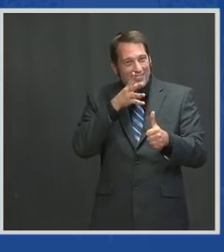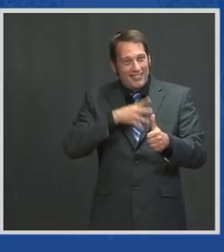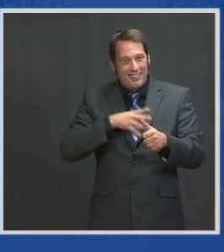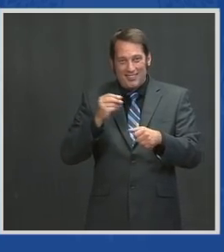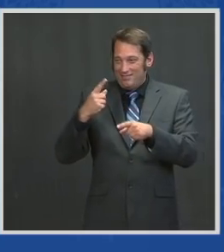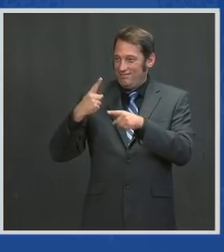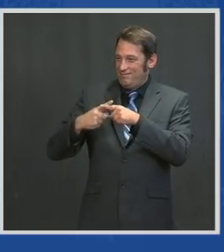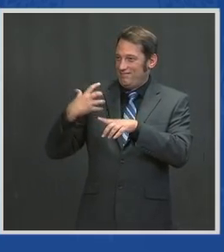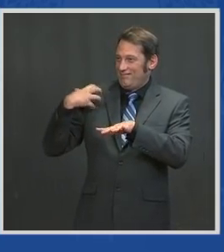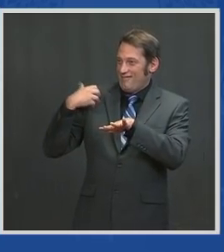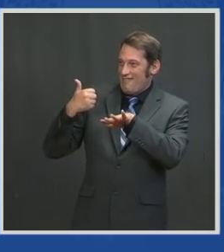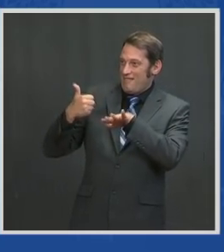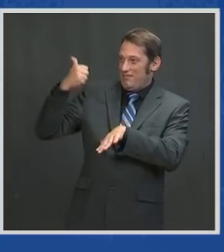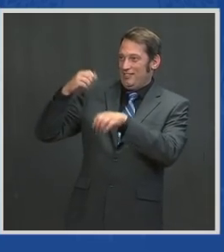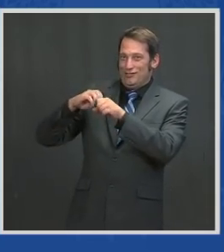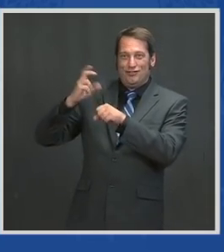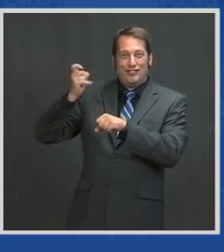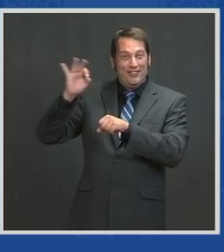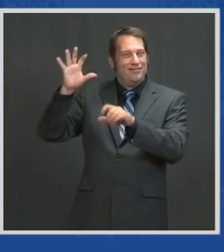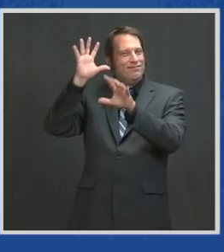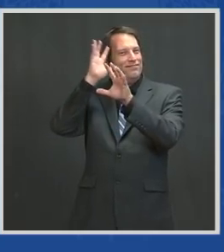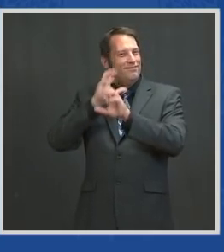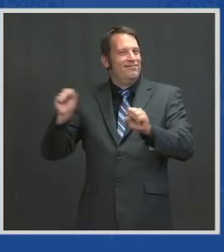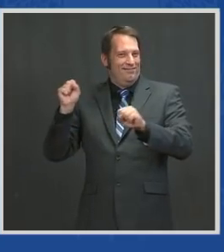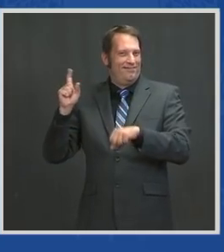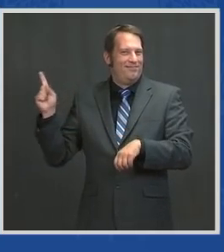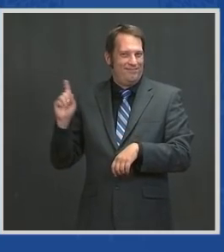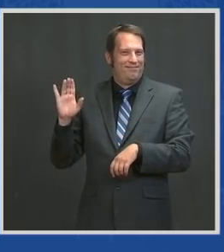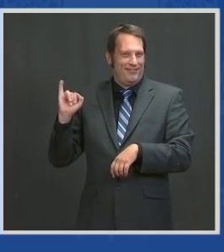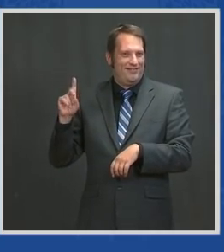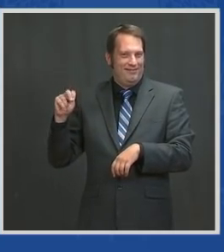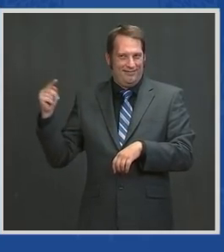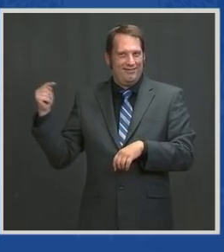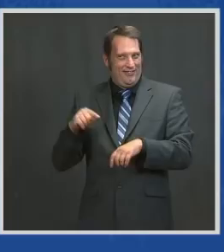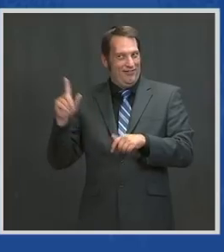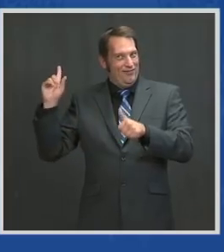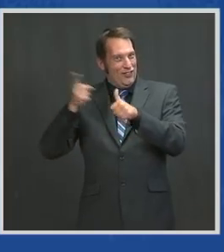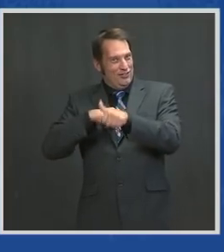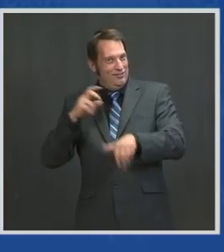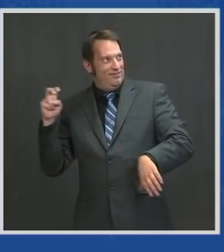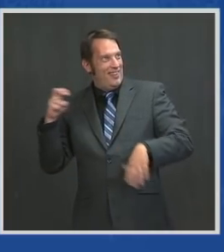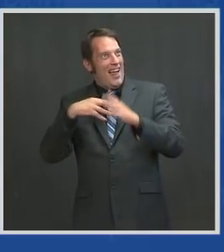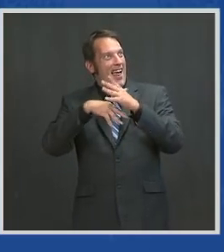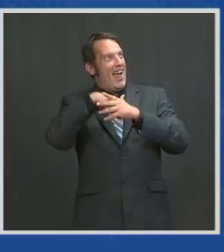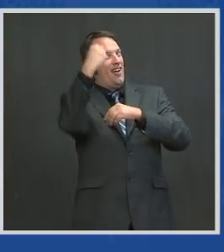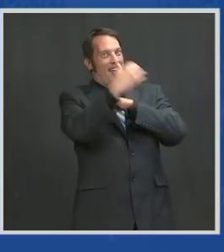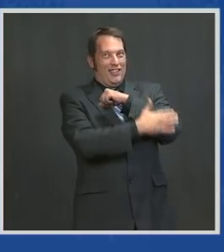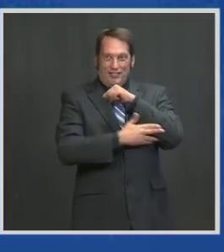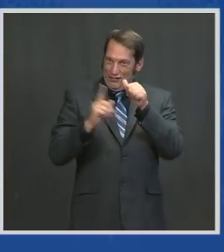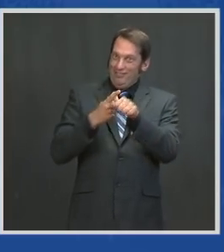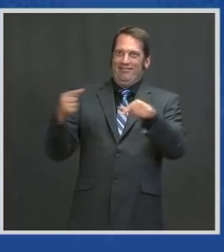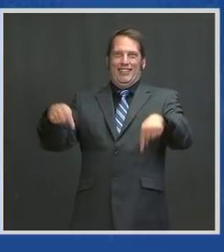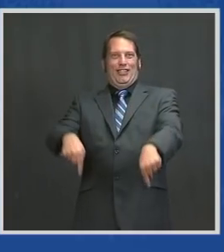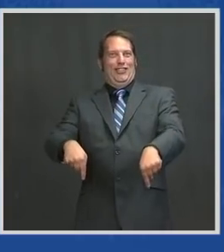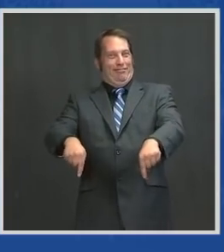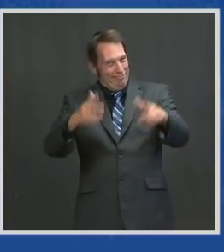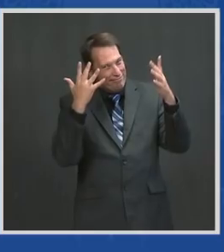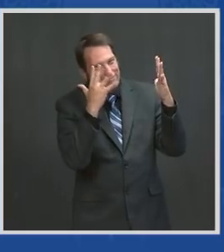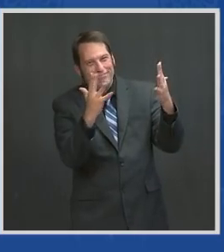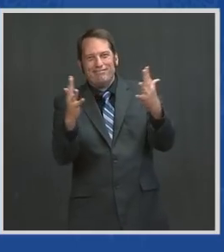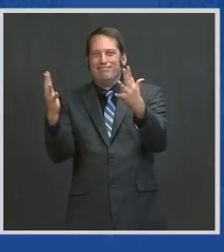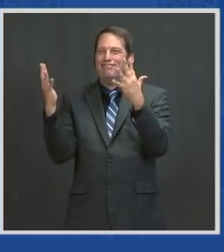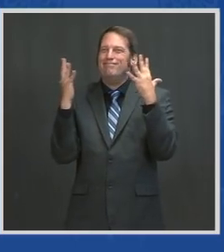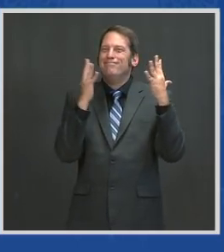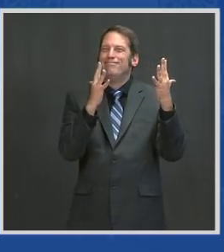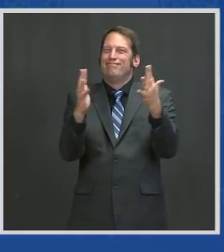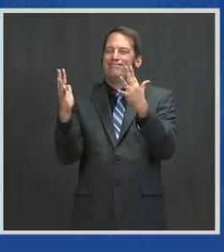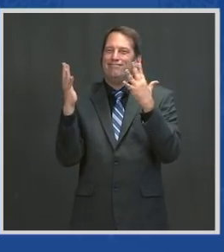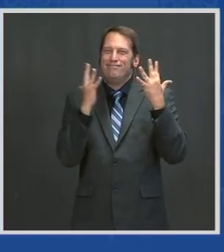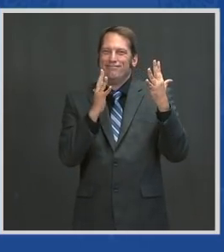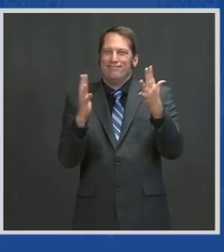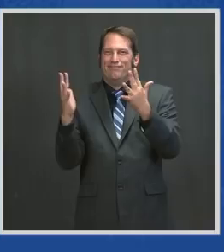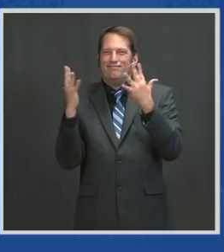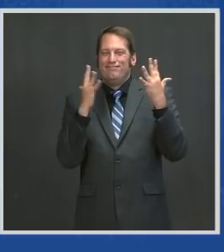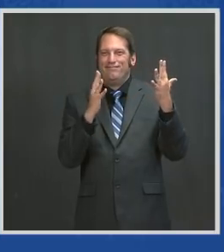Let's hear it.